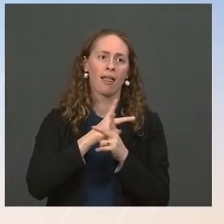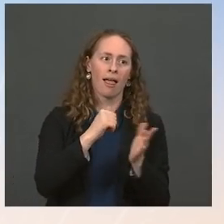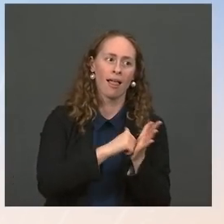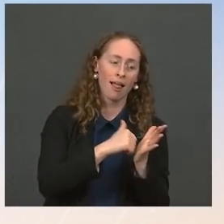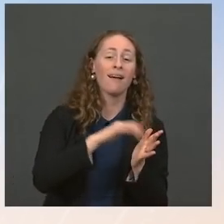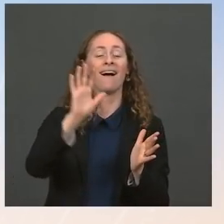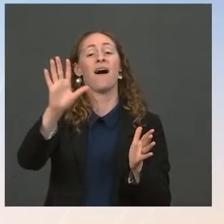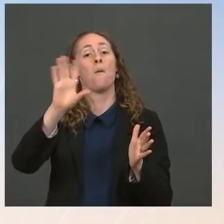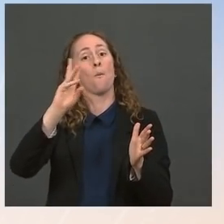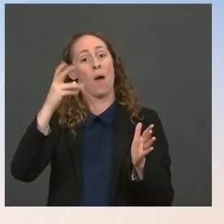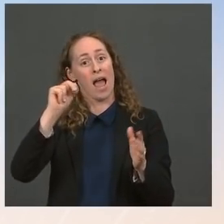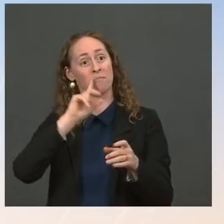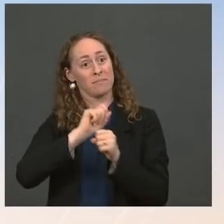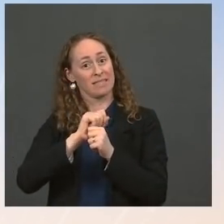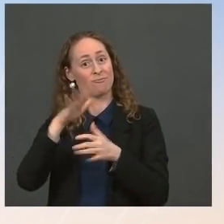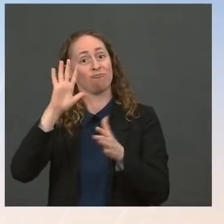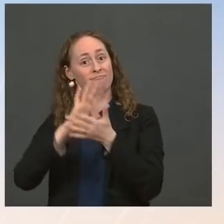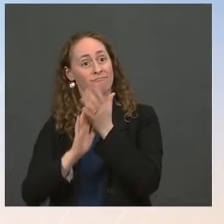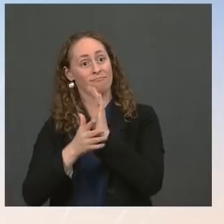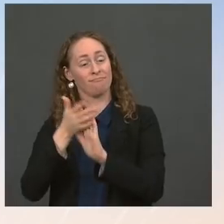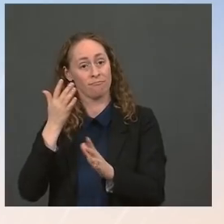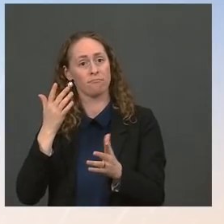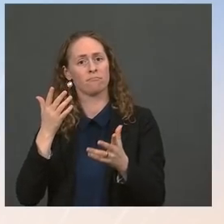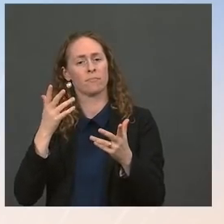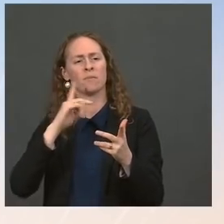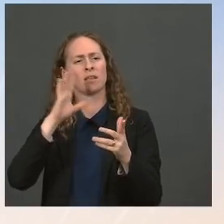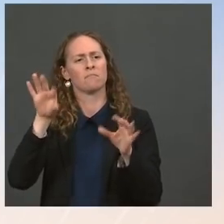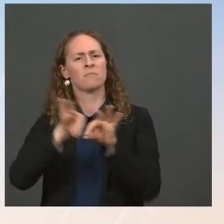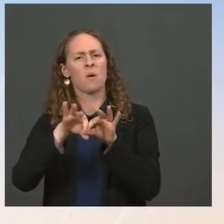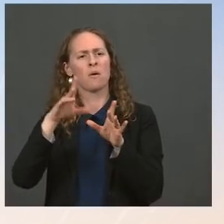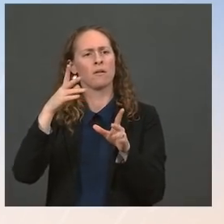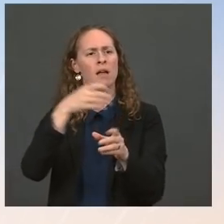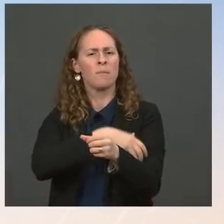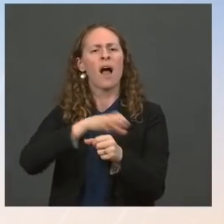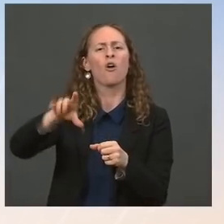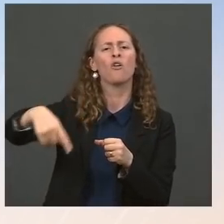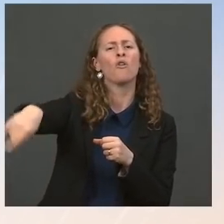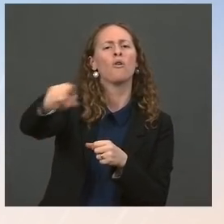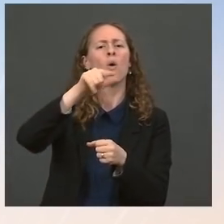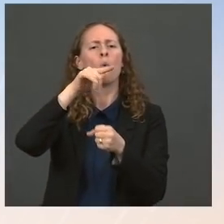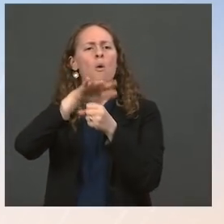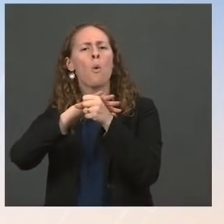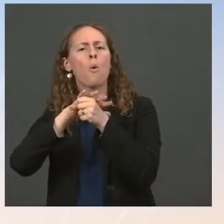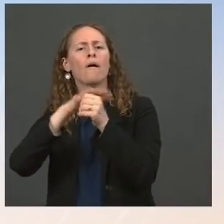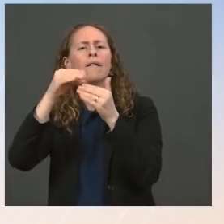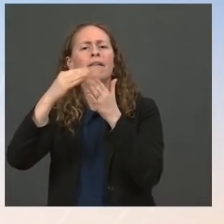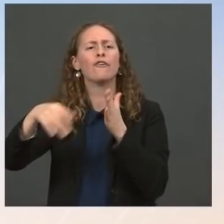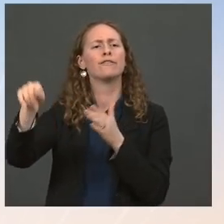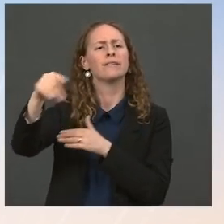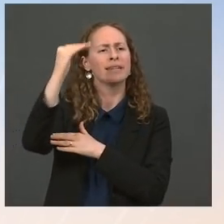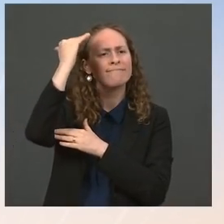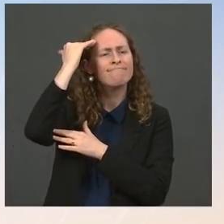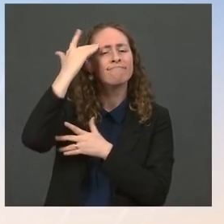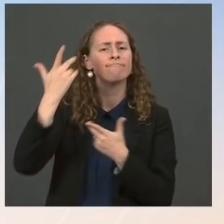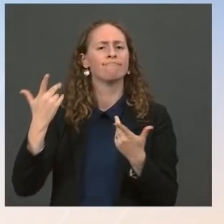you know, empowering local medical experts, pediatricians, doctors who can speak to this who can answer questions as they have them.